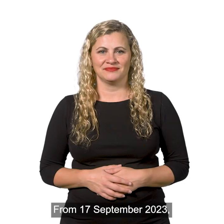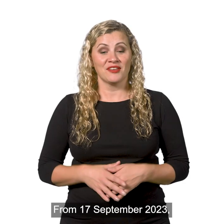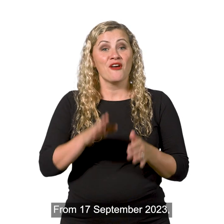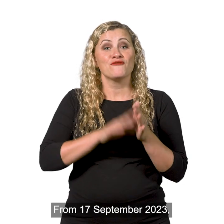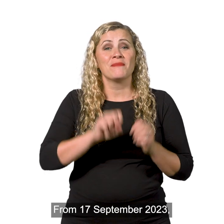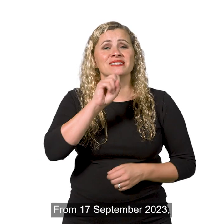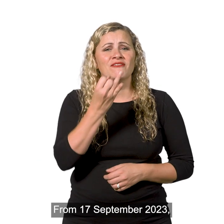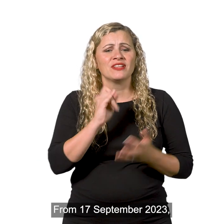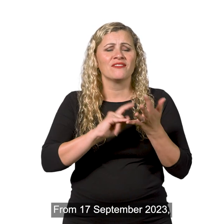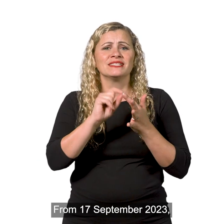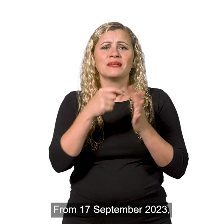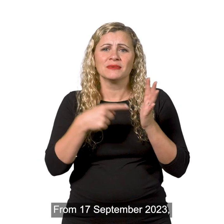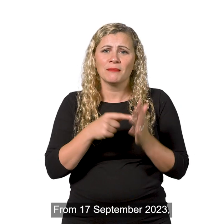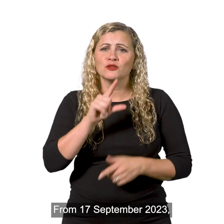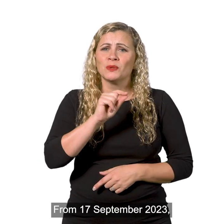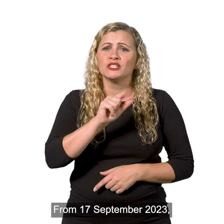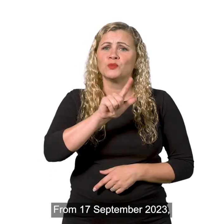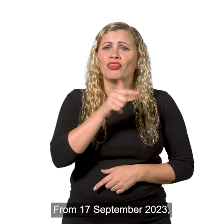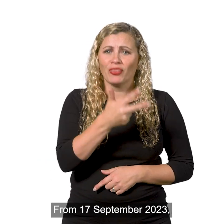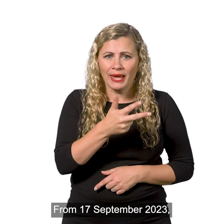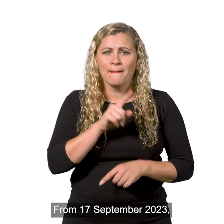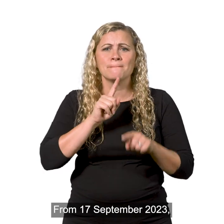From 17 September 2023,